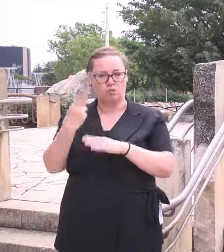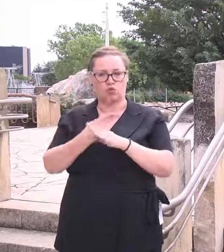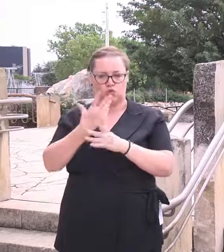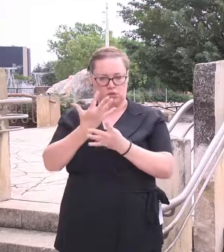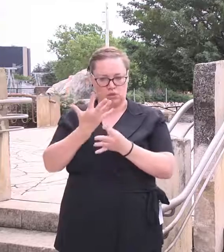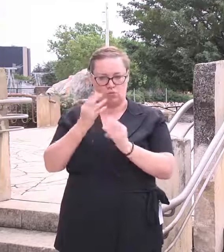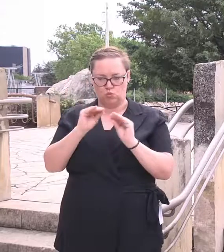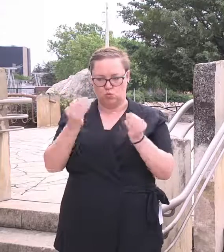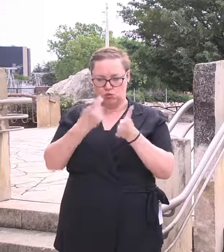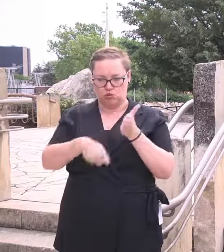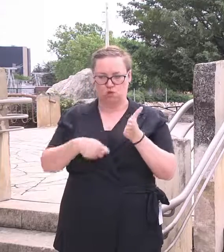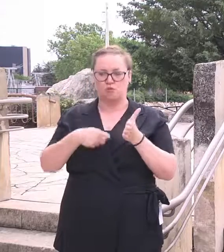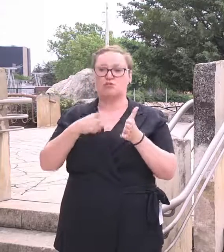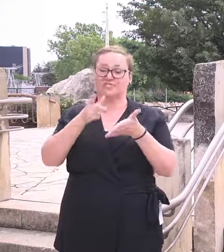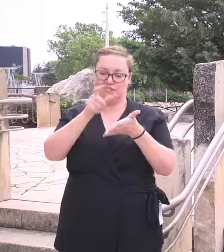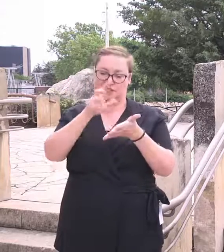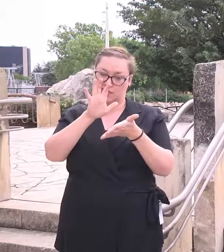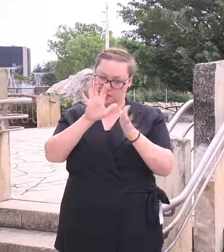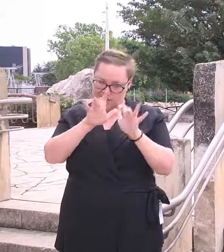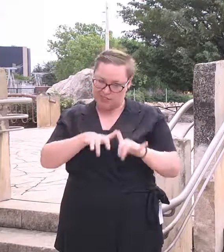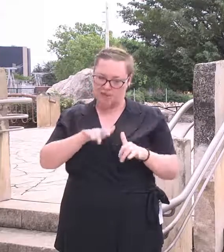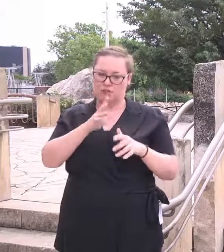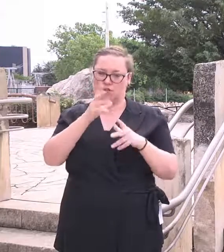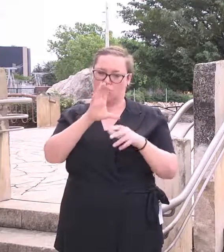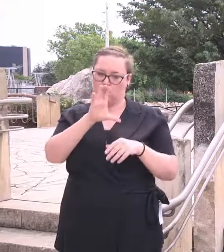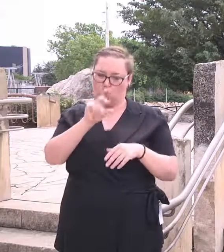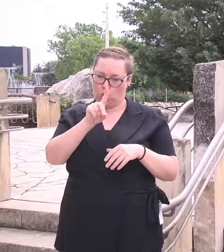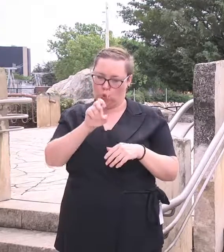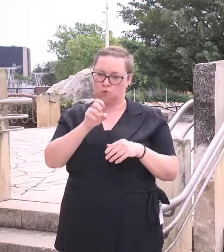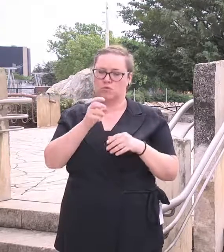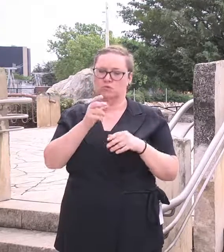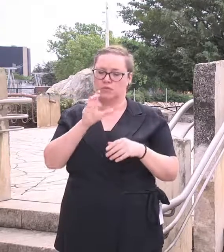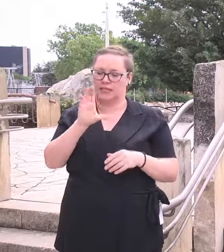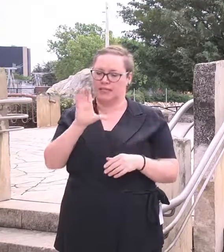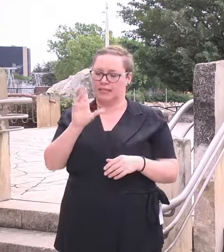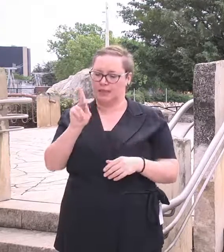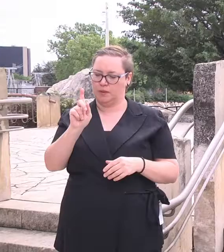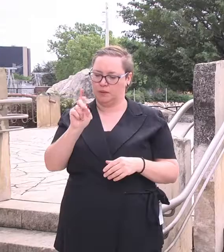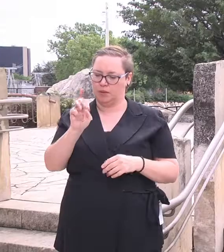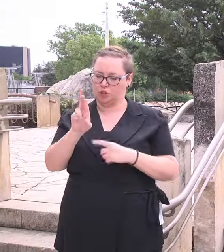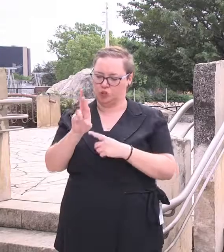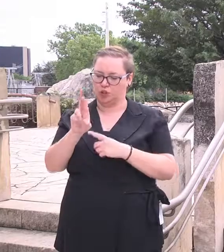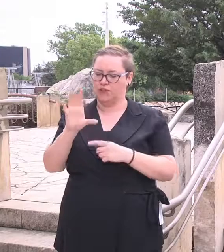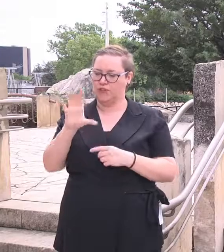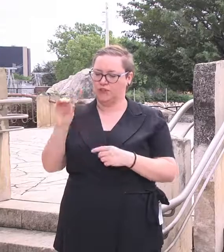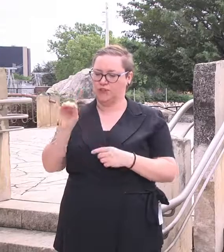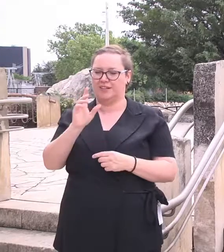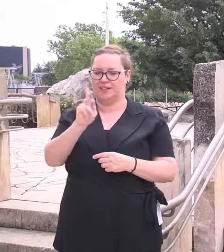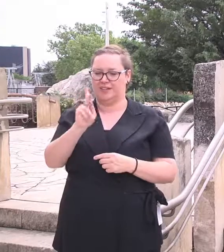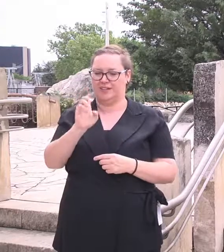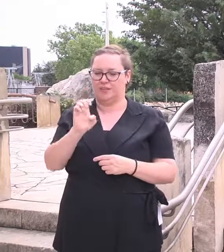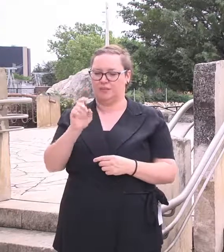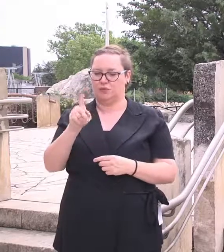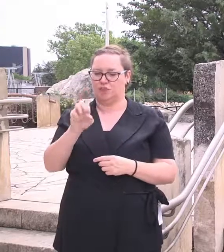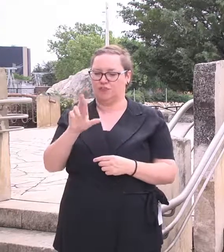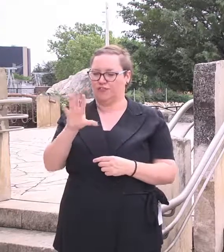using the code keeper 50 so again that code is keeper 50 no spaces I I also want to thank our